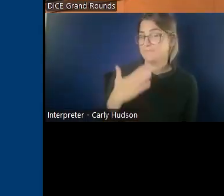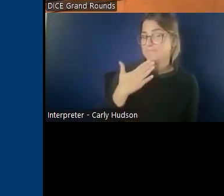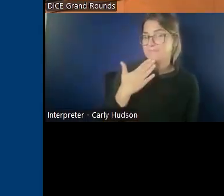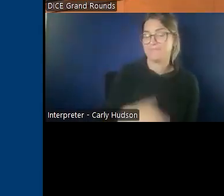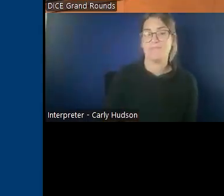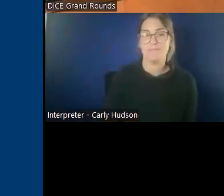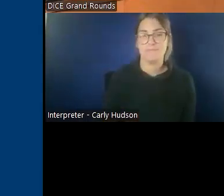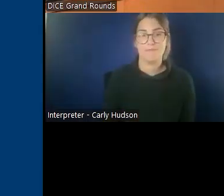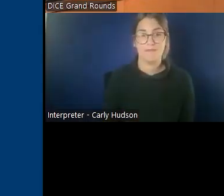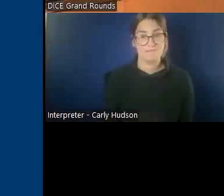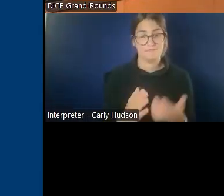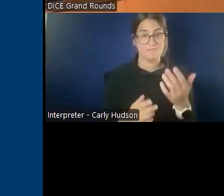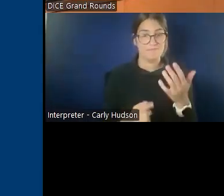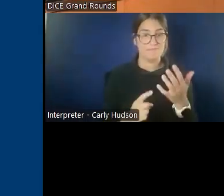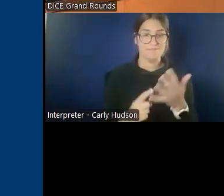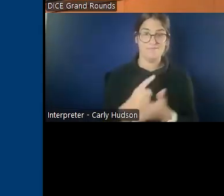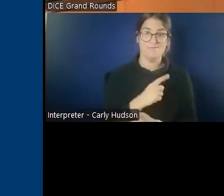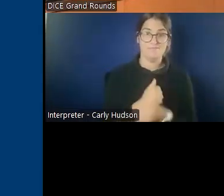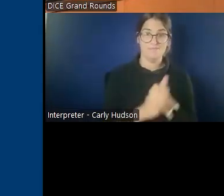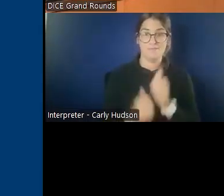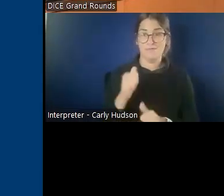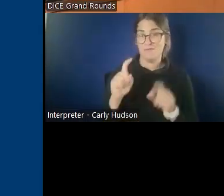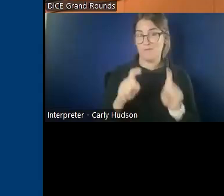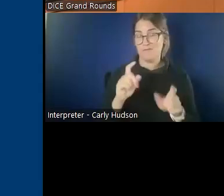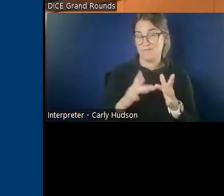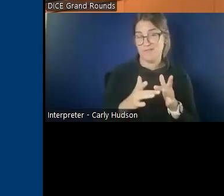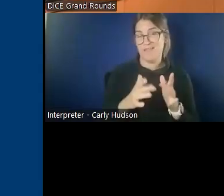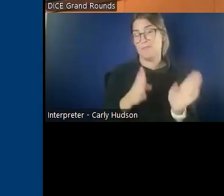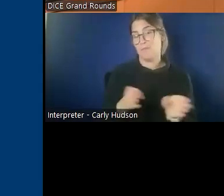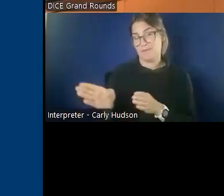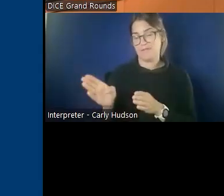through a lot of the questions that were online and pre-prepared want to open it up to anyone